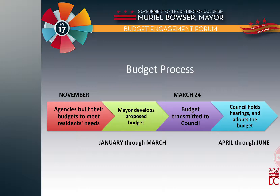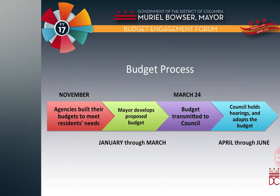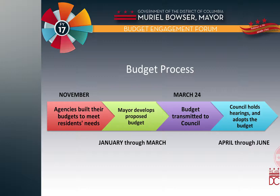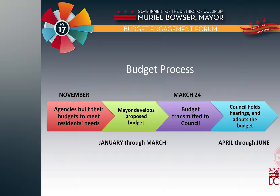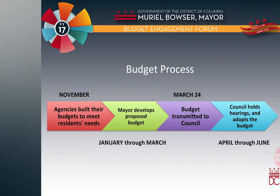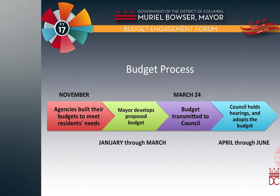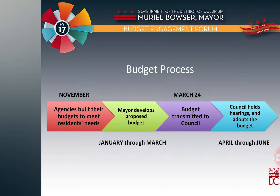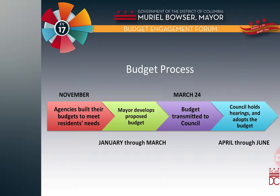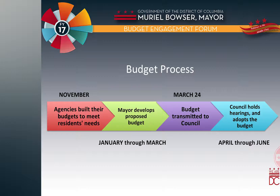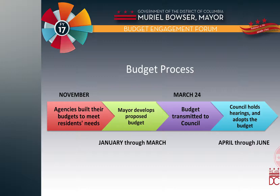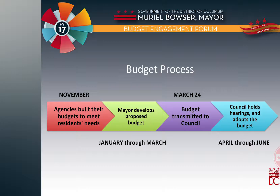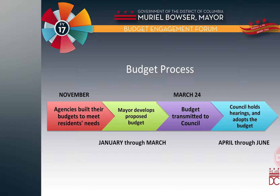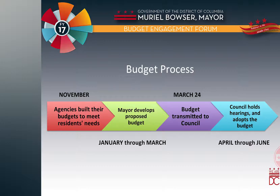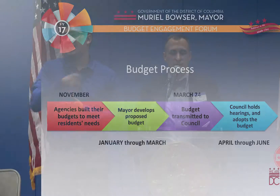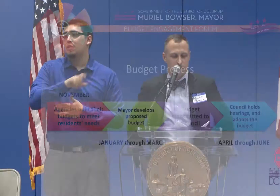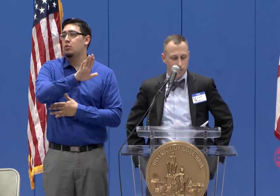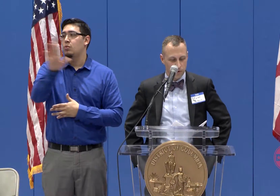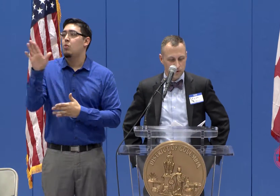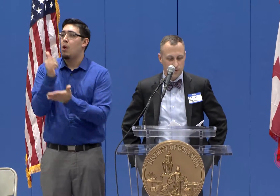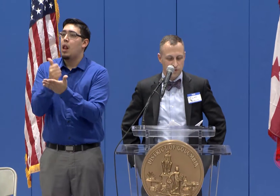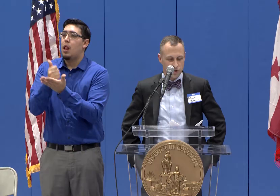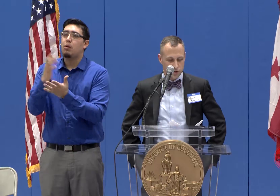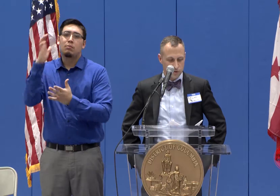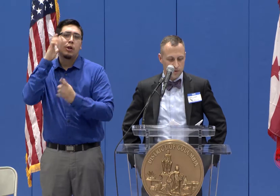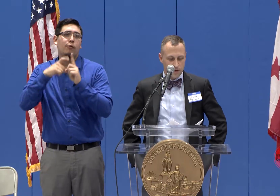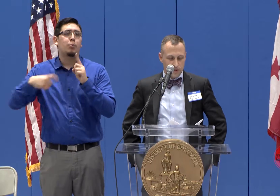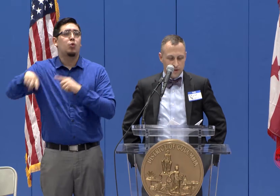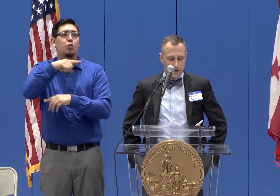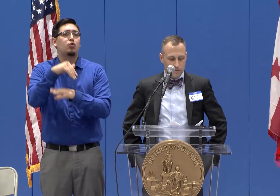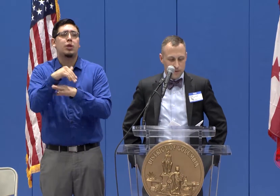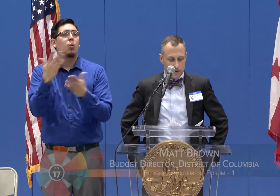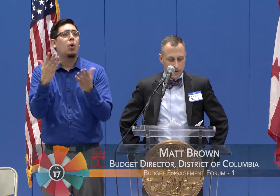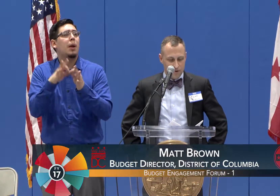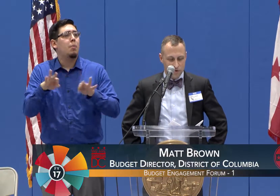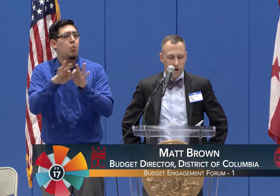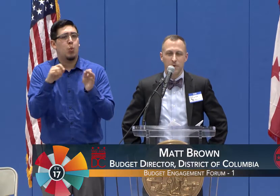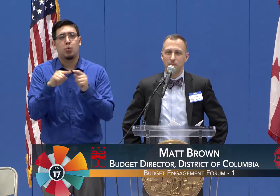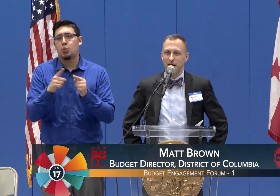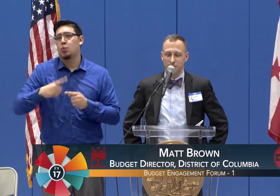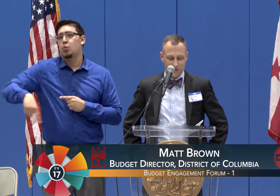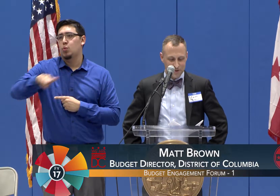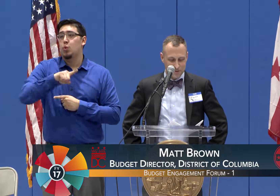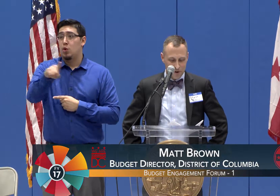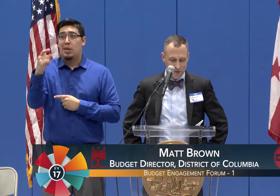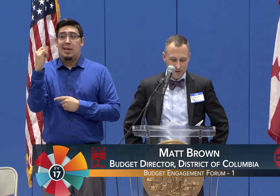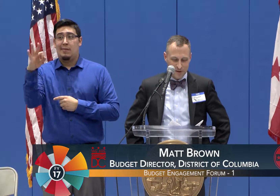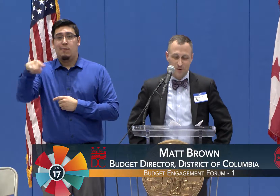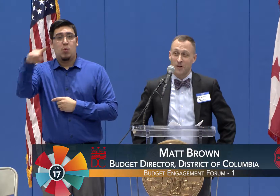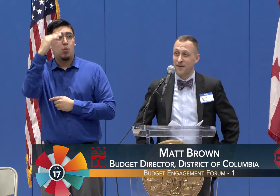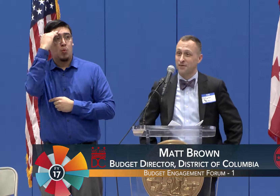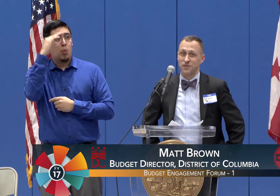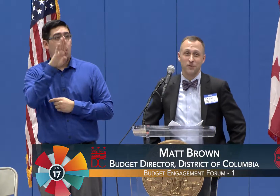WE WANT TO HEAR FROM YOU TONIGHT ABOUT WHAT IS IMPORTANT TO YOU. IF YOU KNOW MAYOR BOWSER, YOU KNOW THAT THERE IS A LOT SHE